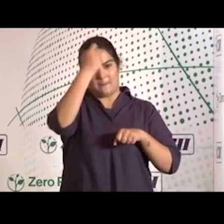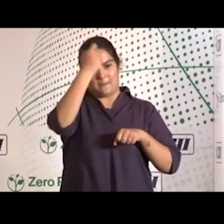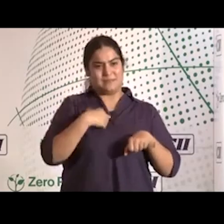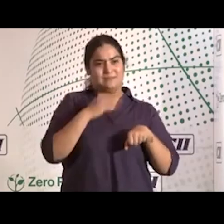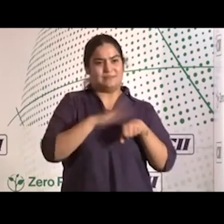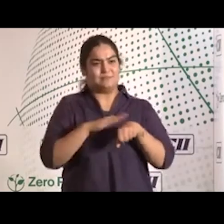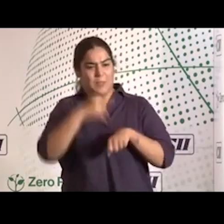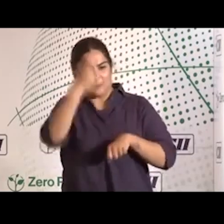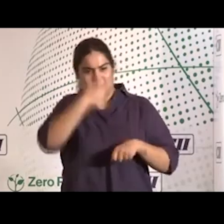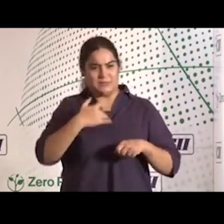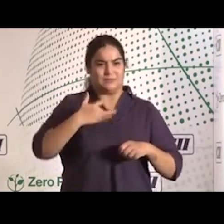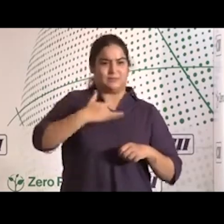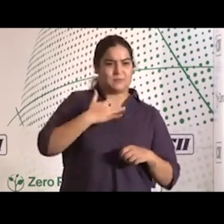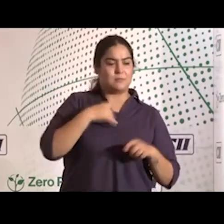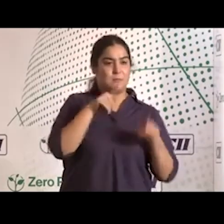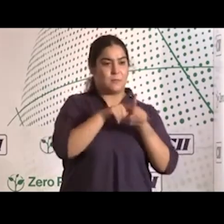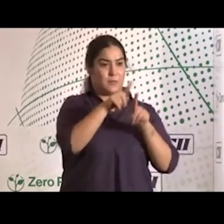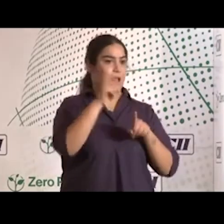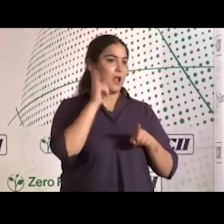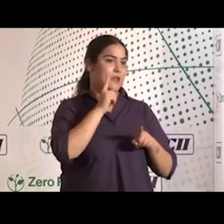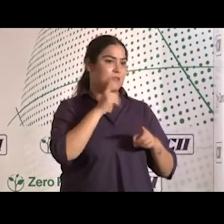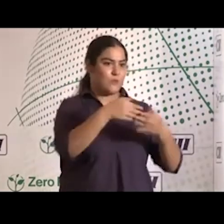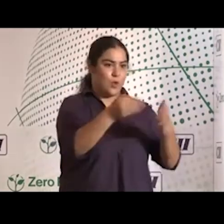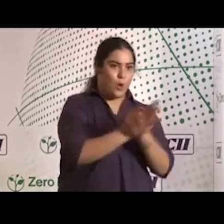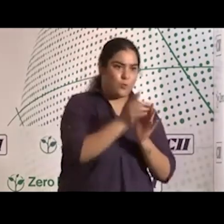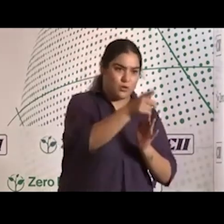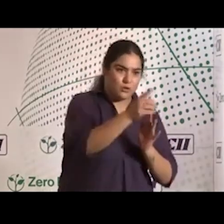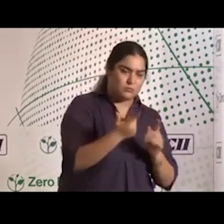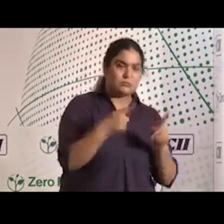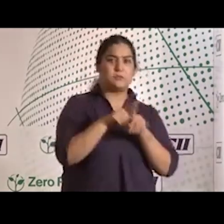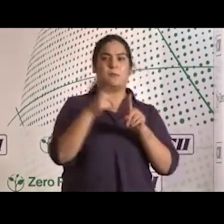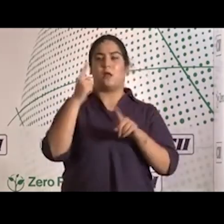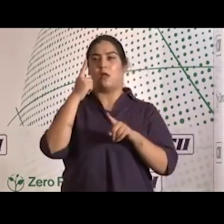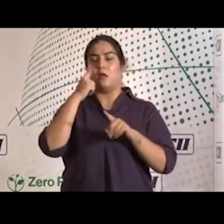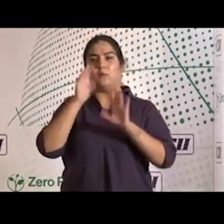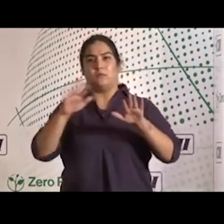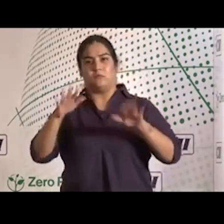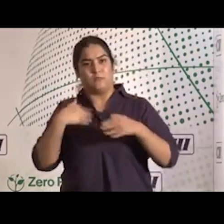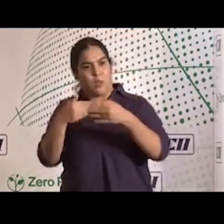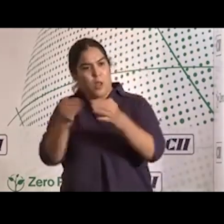like if you're a deaf community or if go to another visually challenged community.